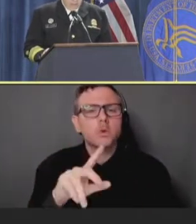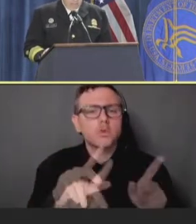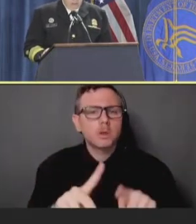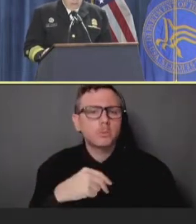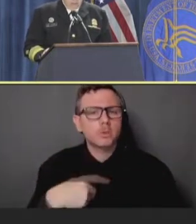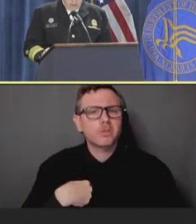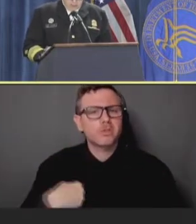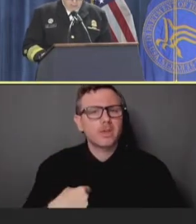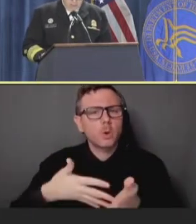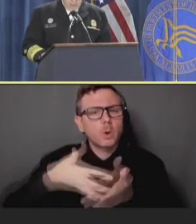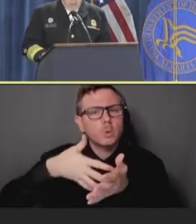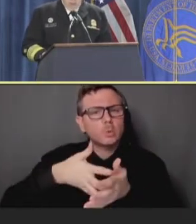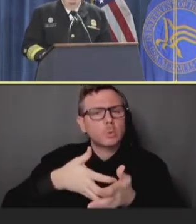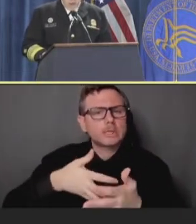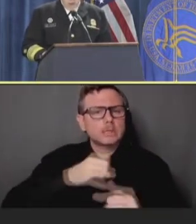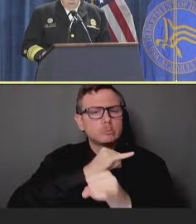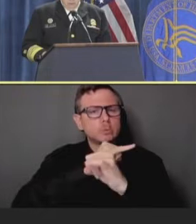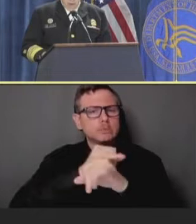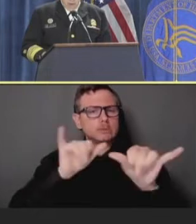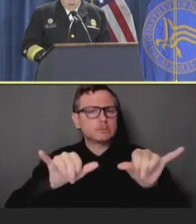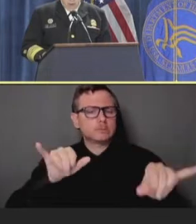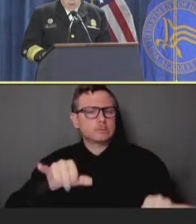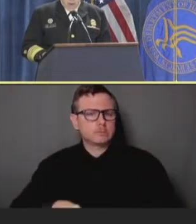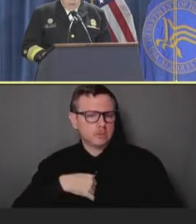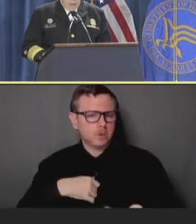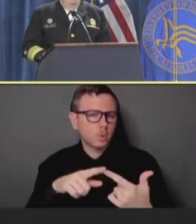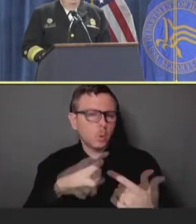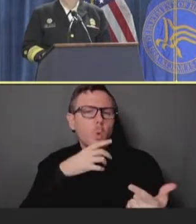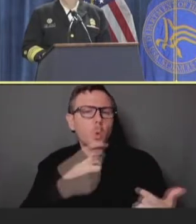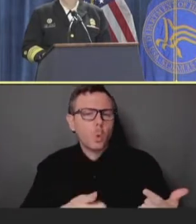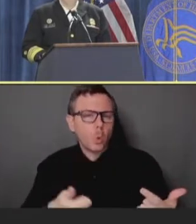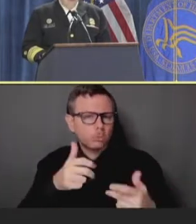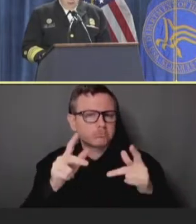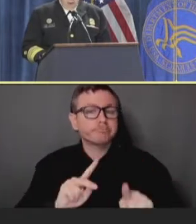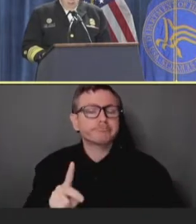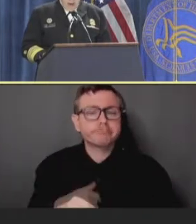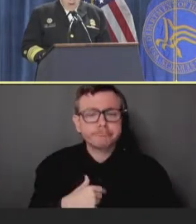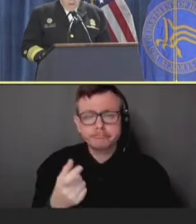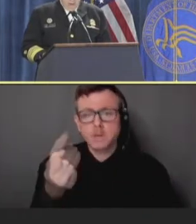For example, the Administration for Community Living will help older adults find information